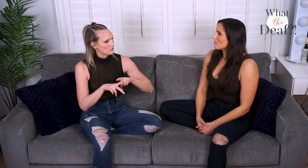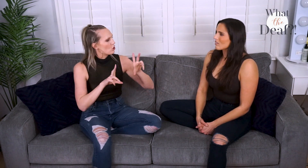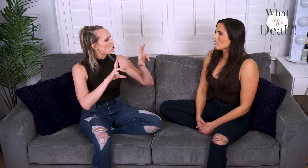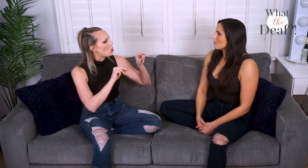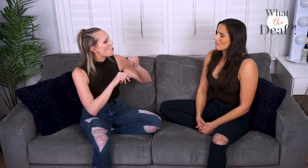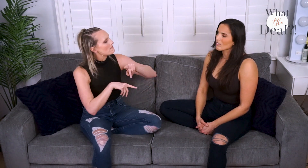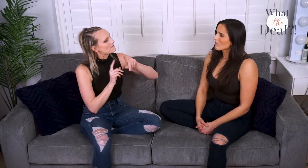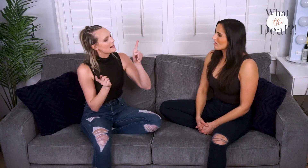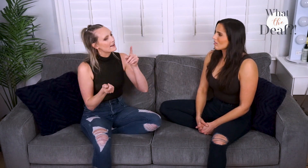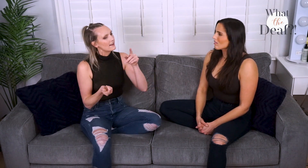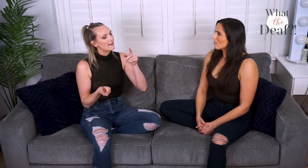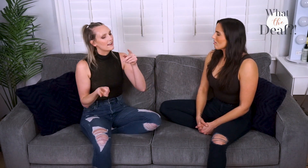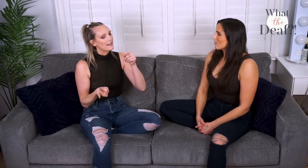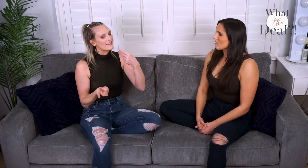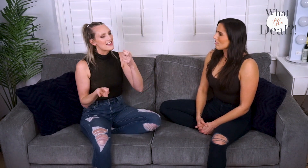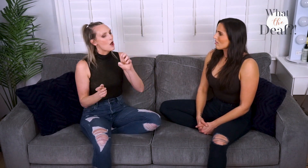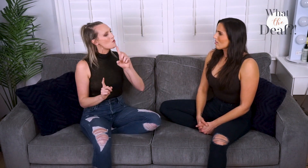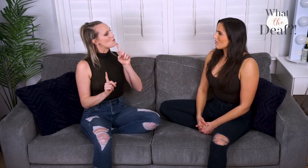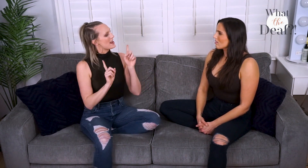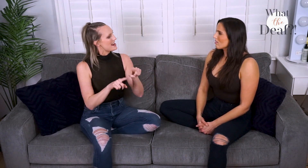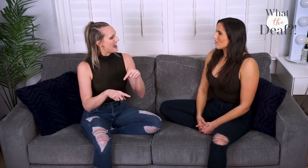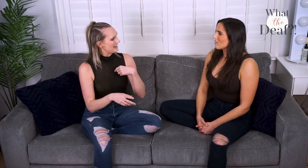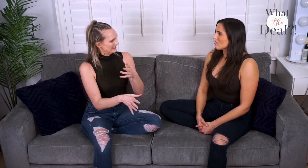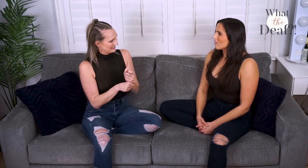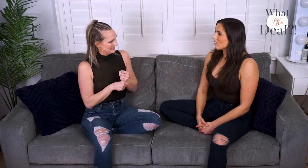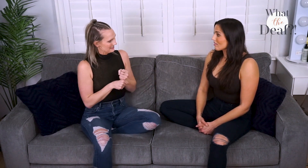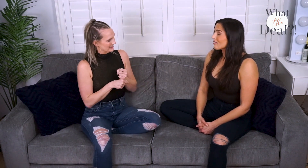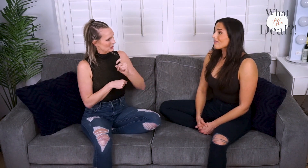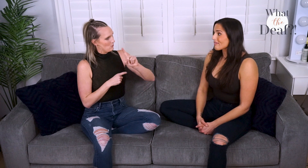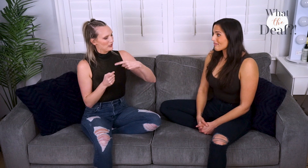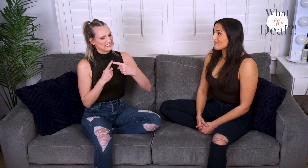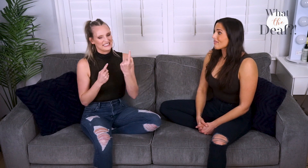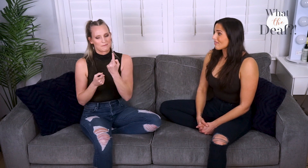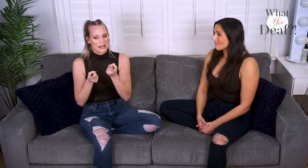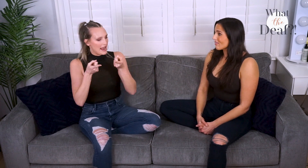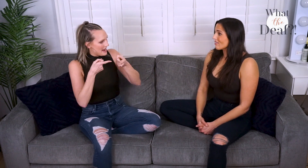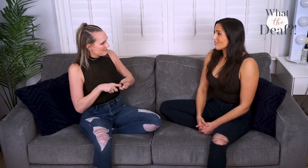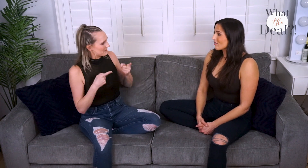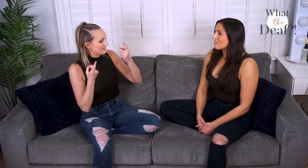but, just the reaction that I get when something happens to me.